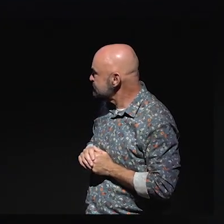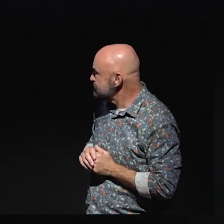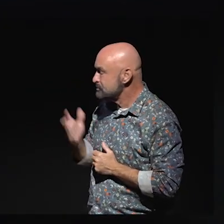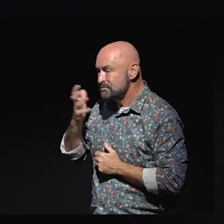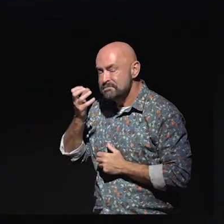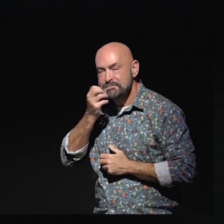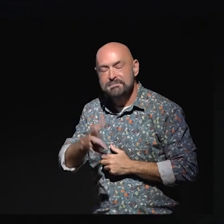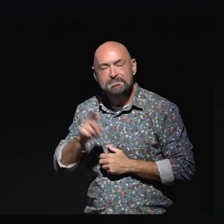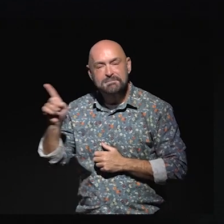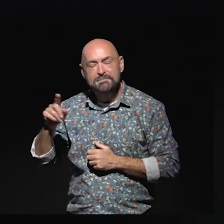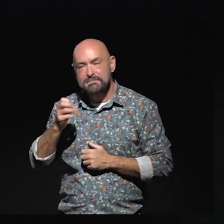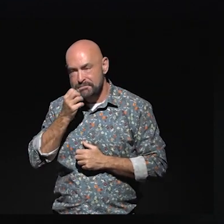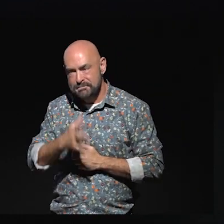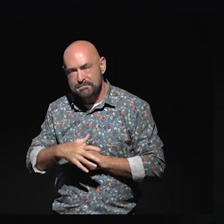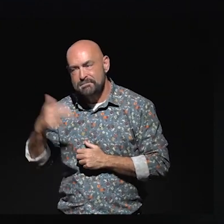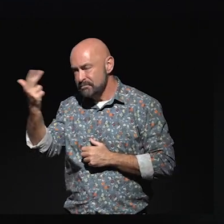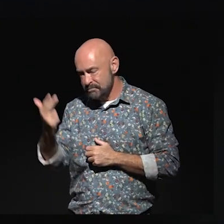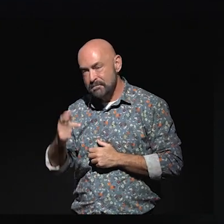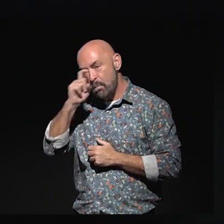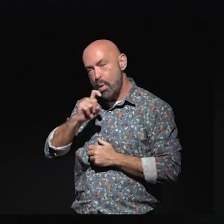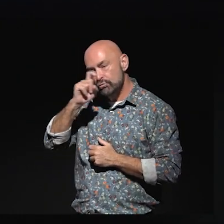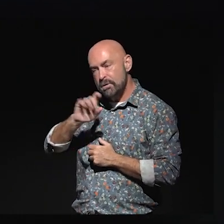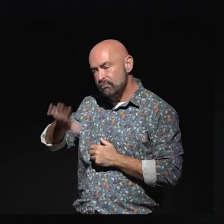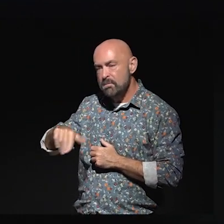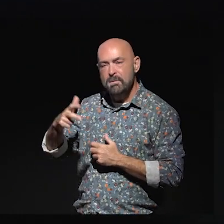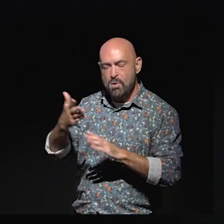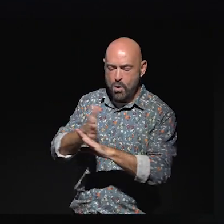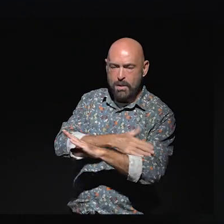one of the most remarkable portraits of the early 19th century.